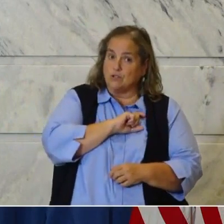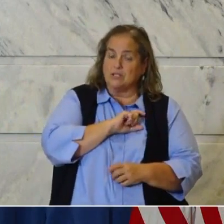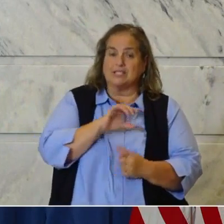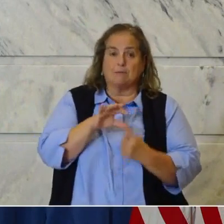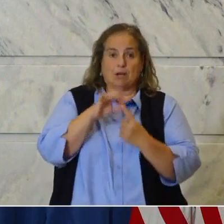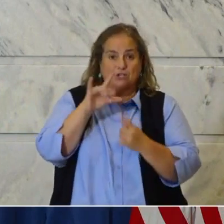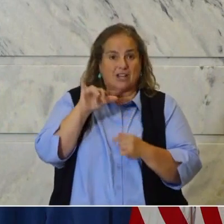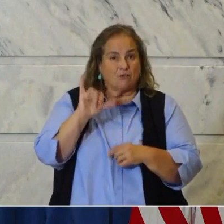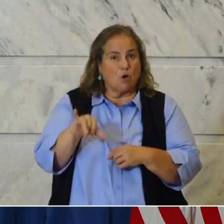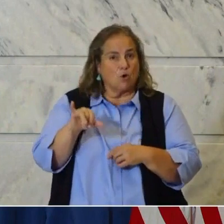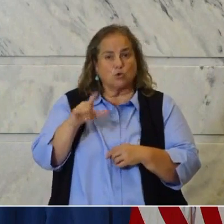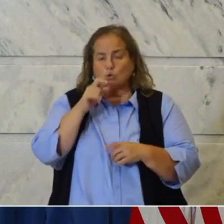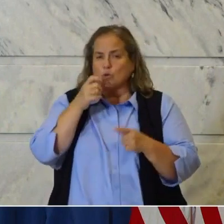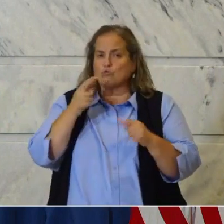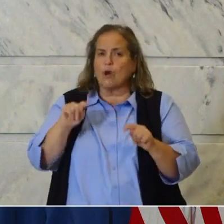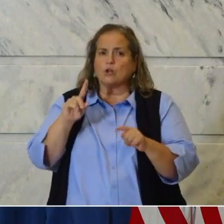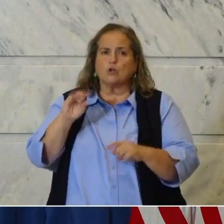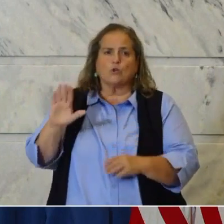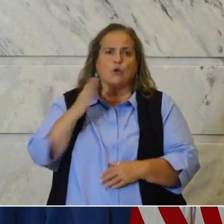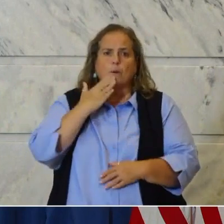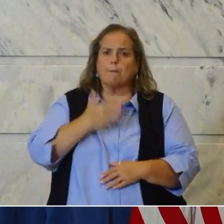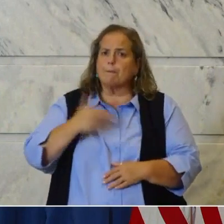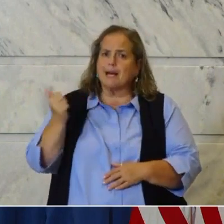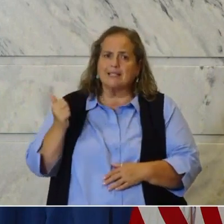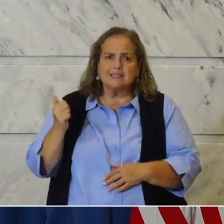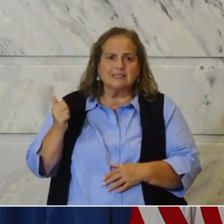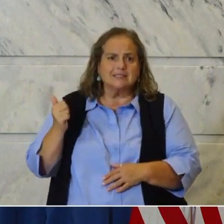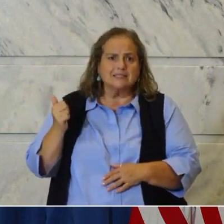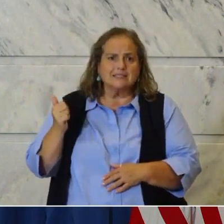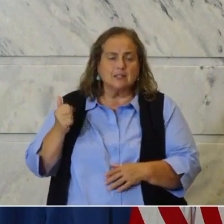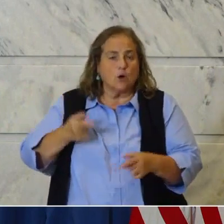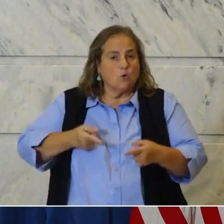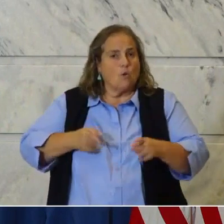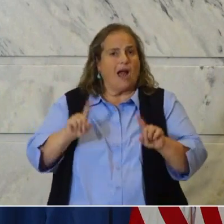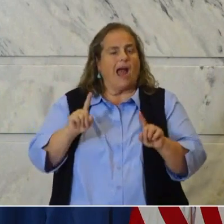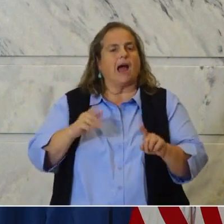trying to do their best, while admitting that systematic racism